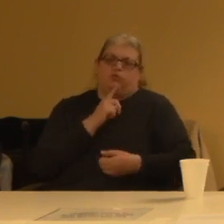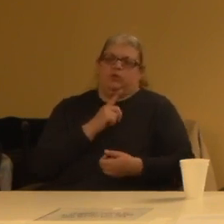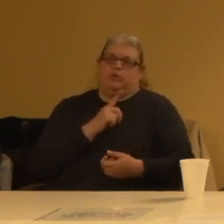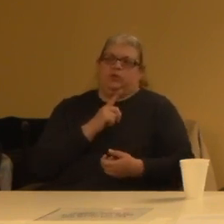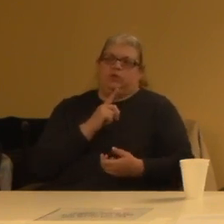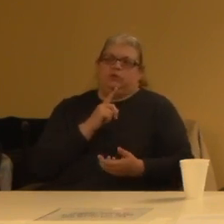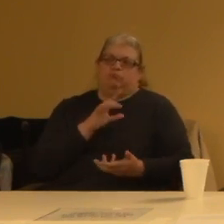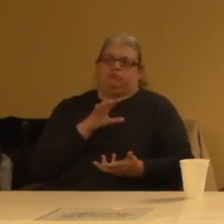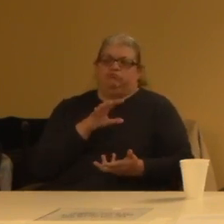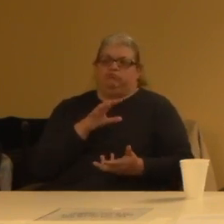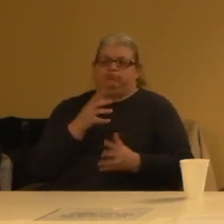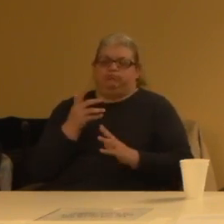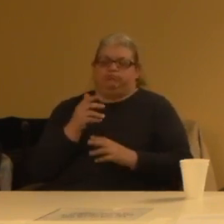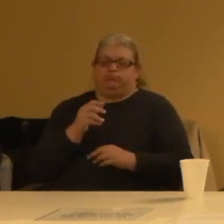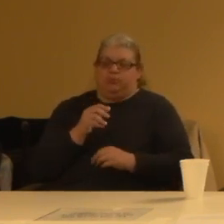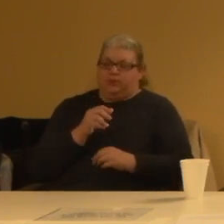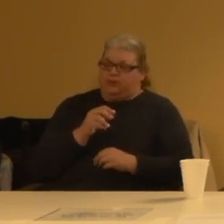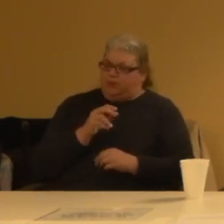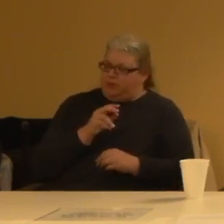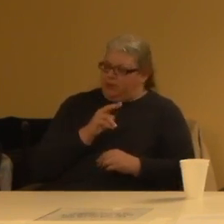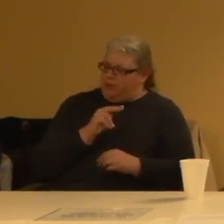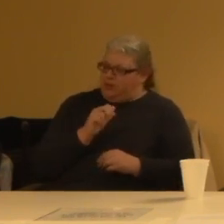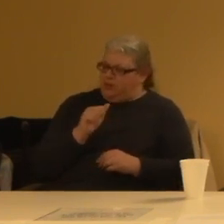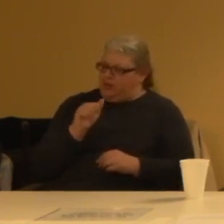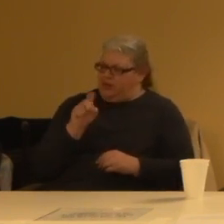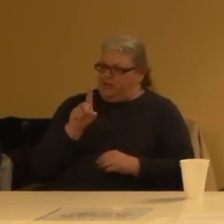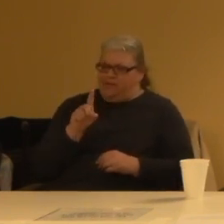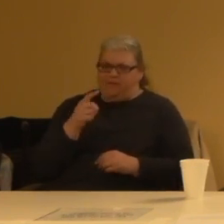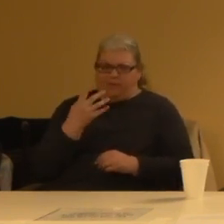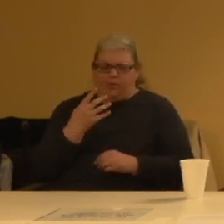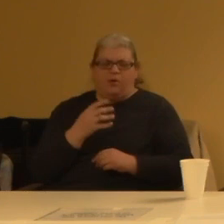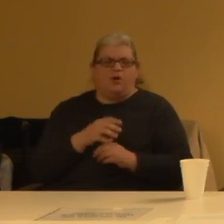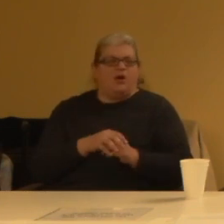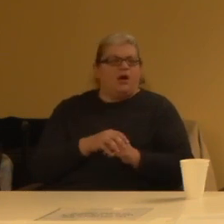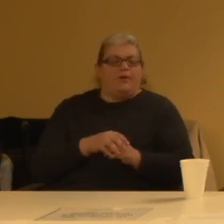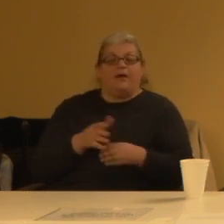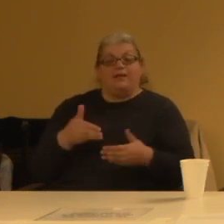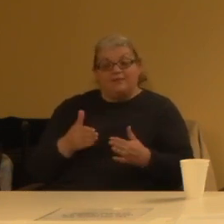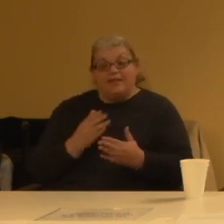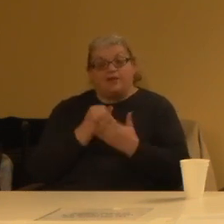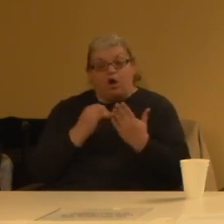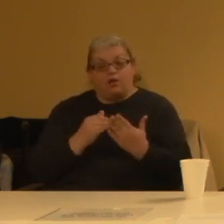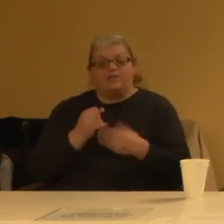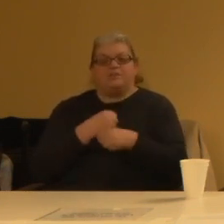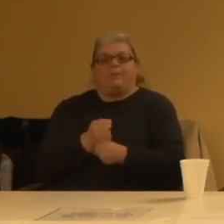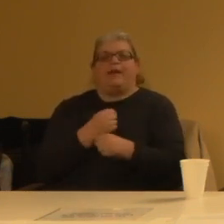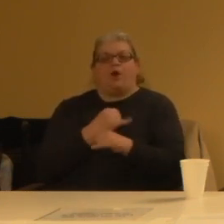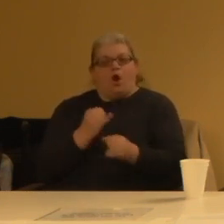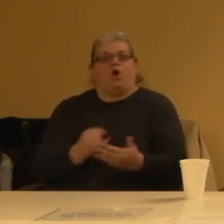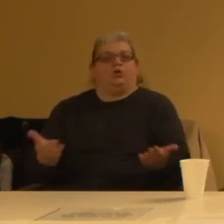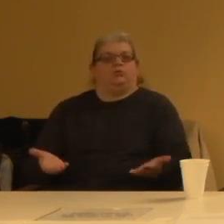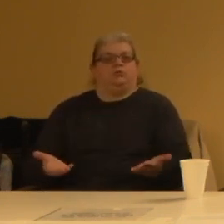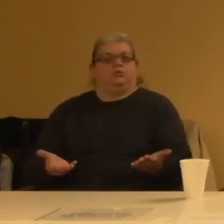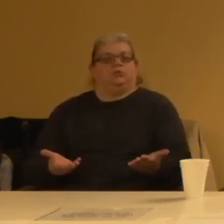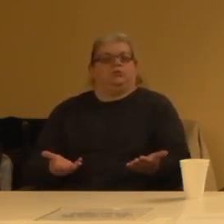the NEA4, like none of that. Like actually just let artists make art, and like help pay them for it, 'cause I think one of the most